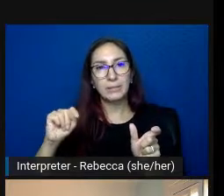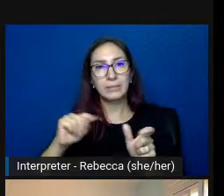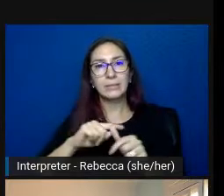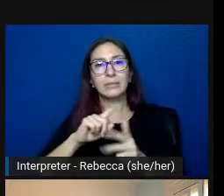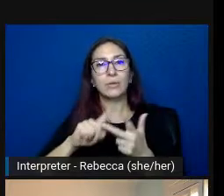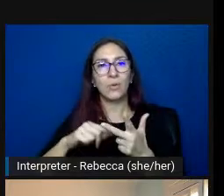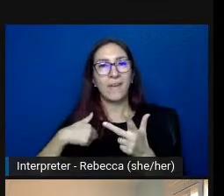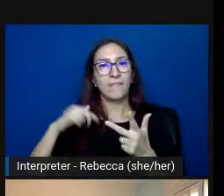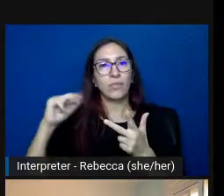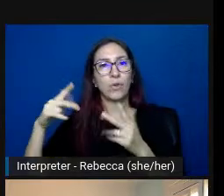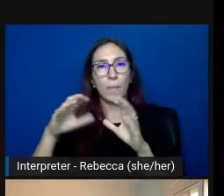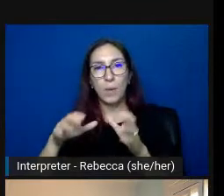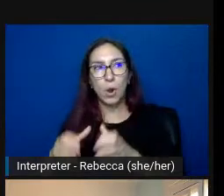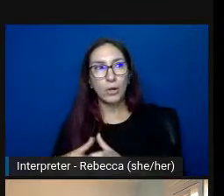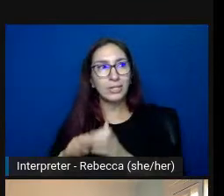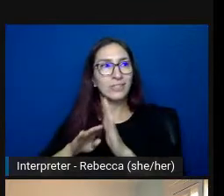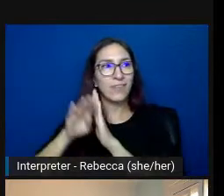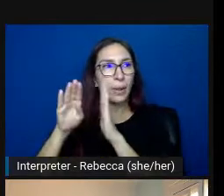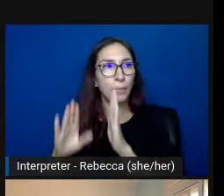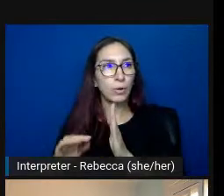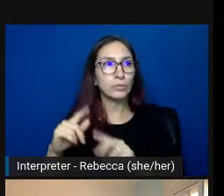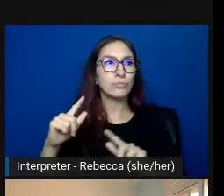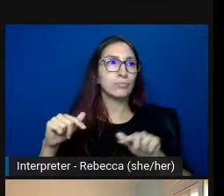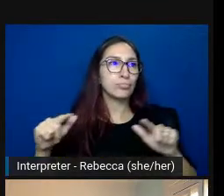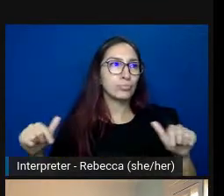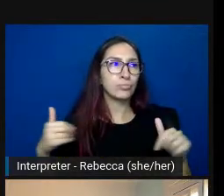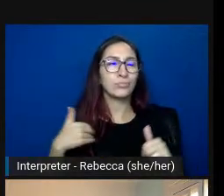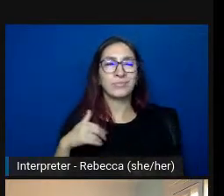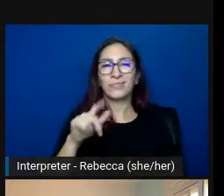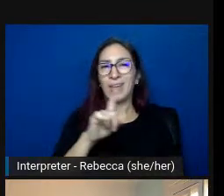in different extensions and libraries and Plugins.